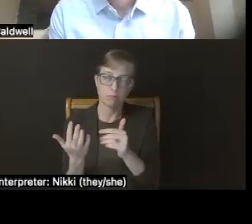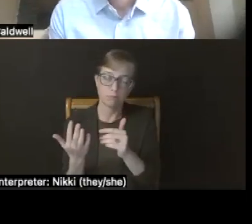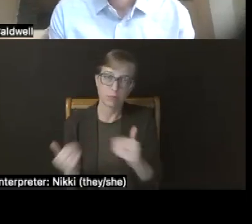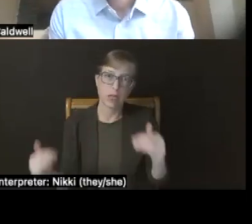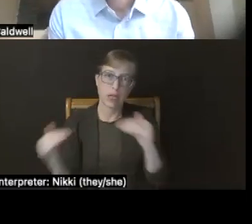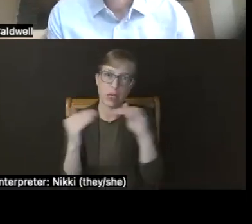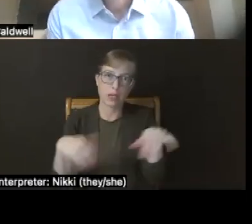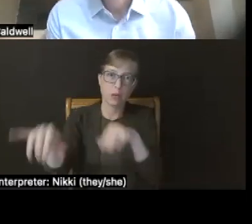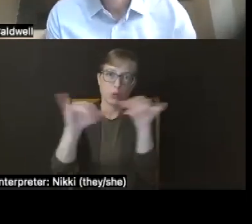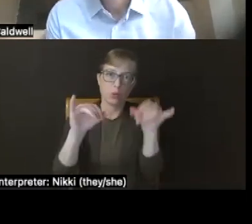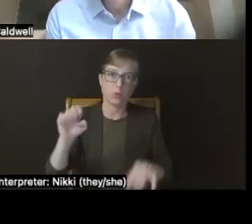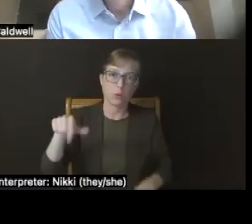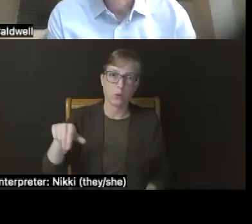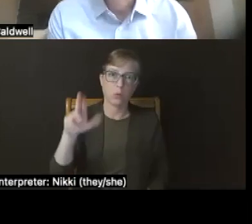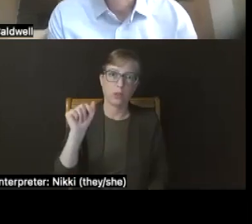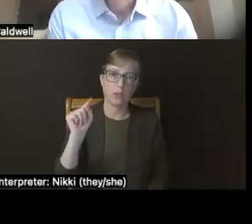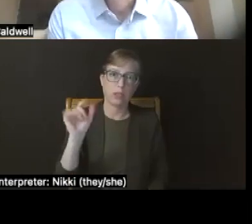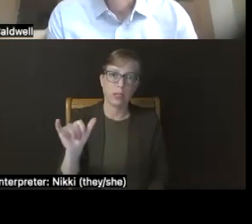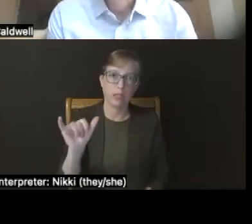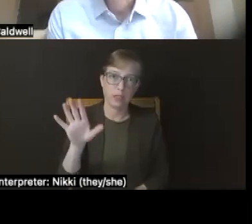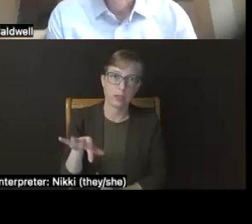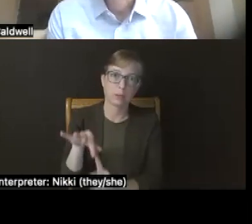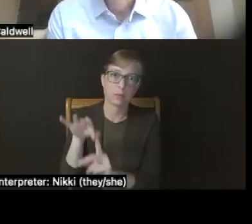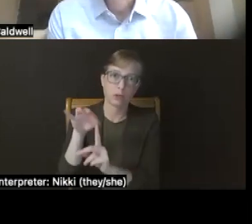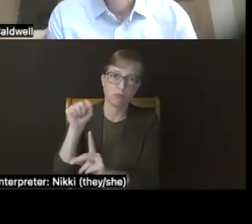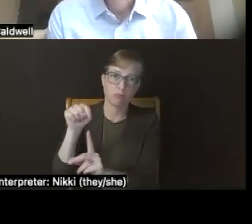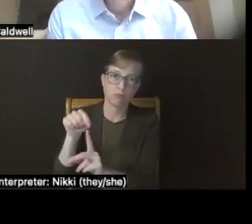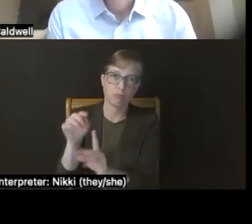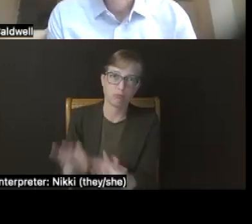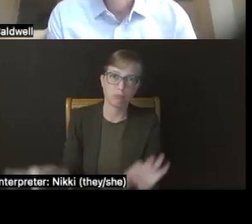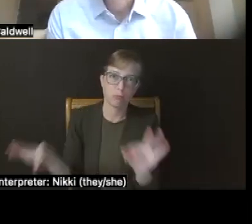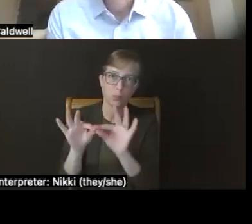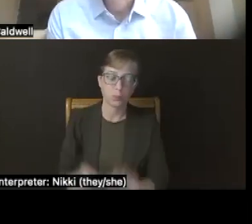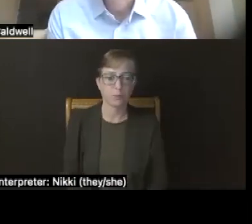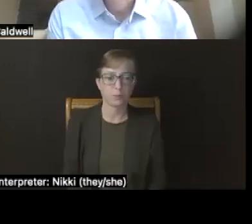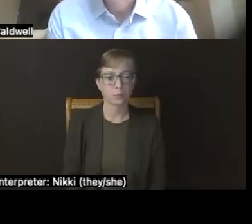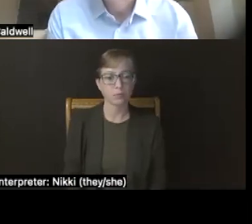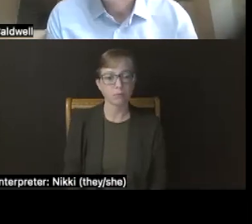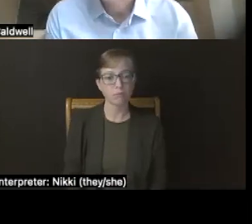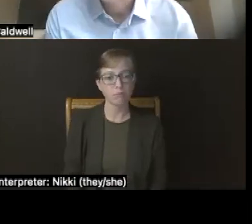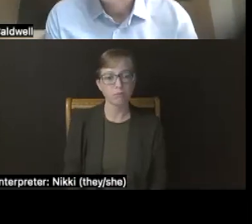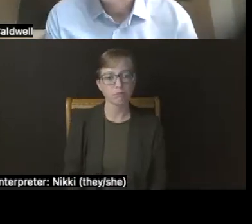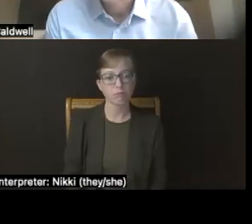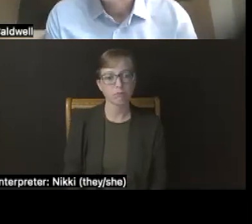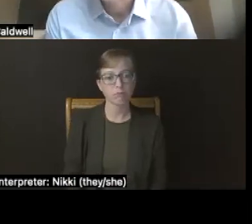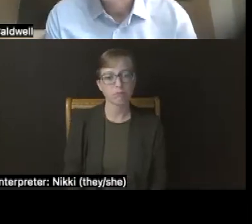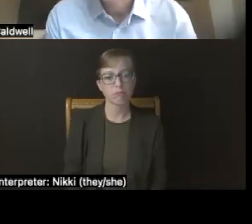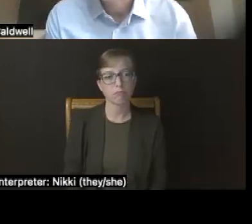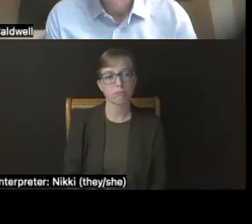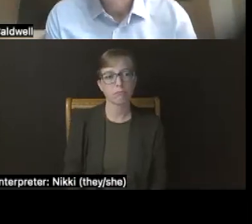this was community living,